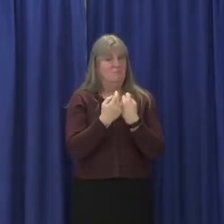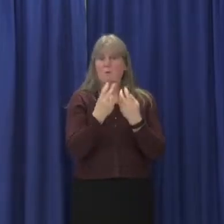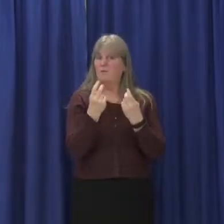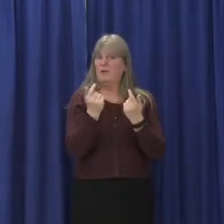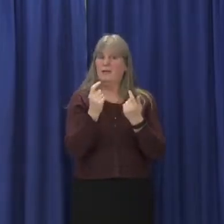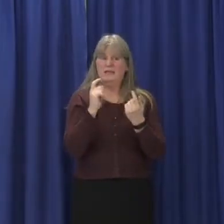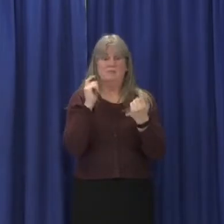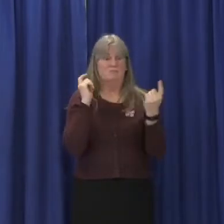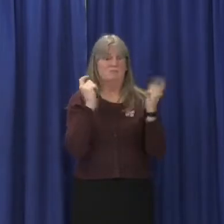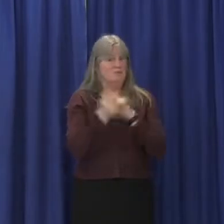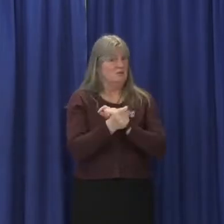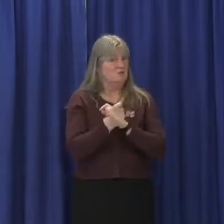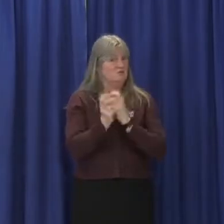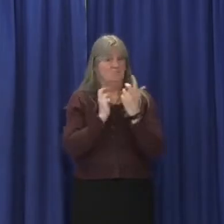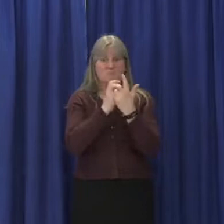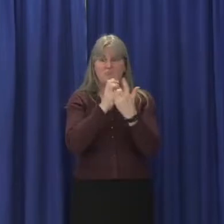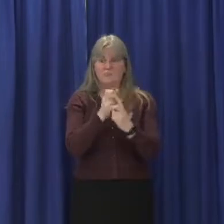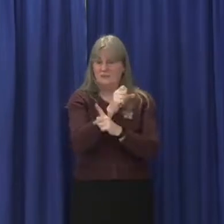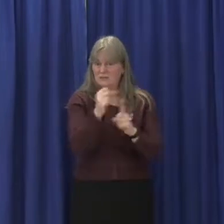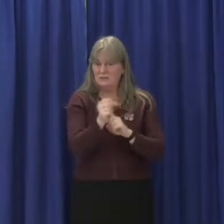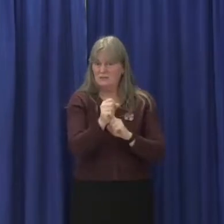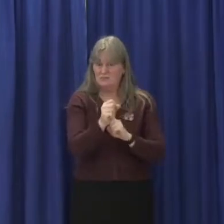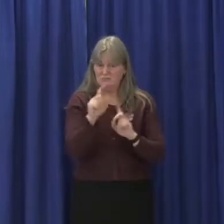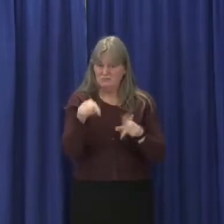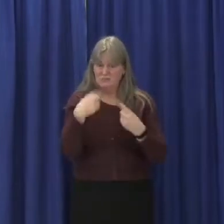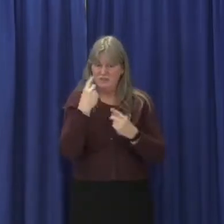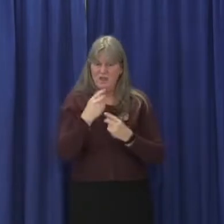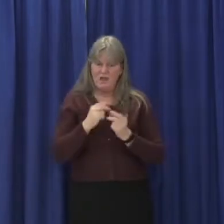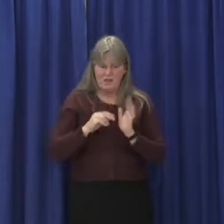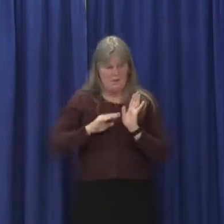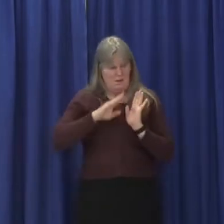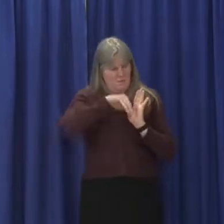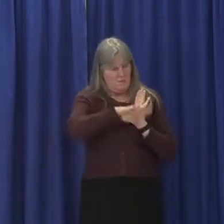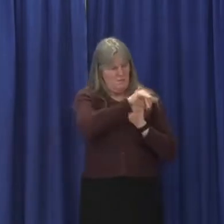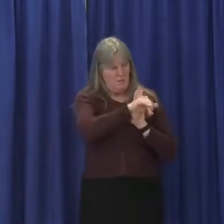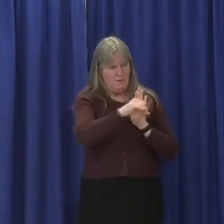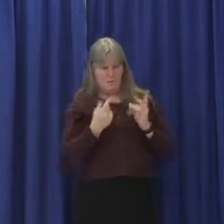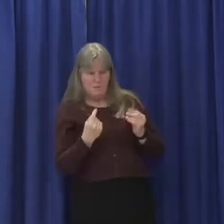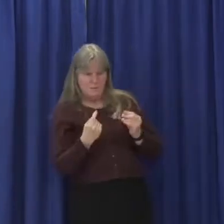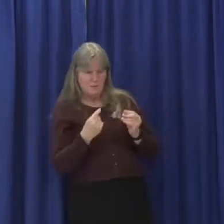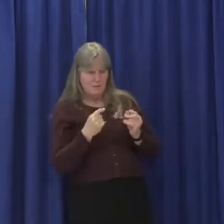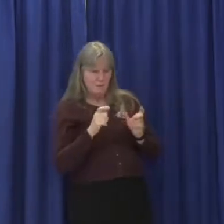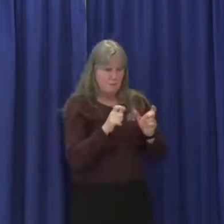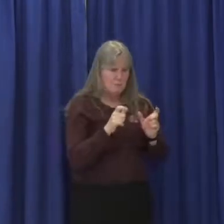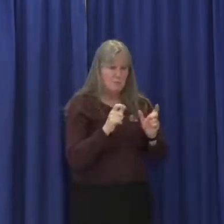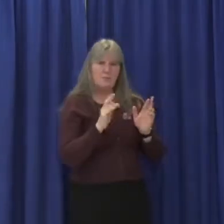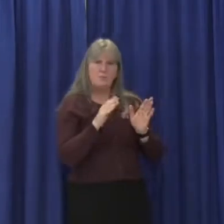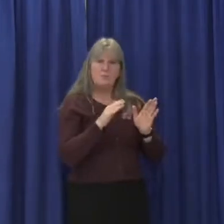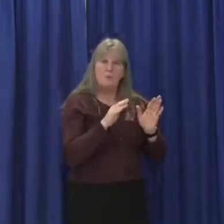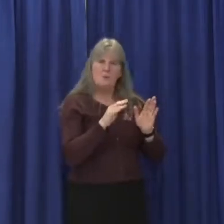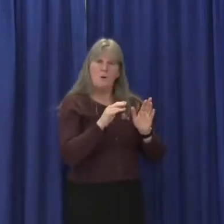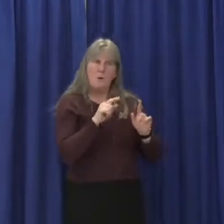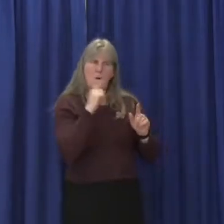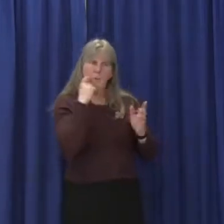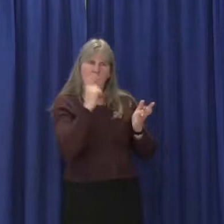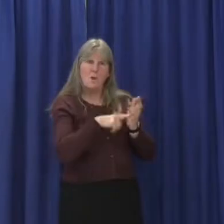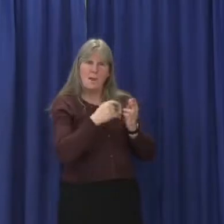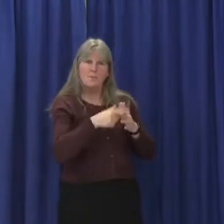and that's what we're seeing. We've learned from other waves. We know when-- when things start to get of concern, and